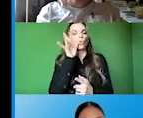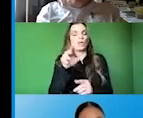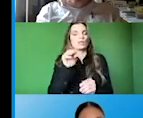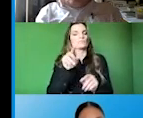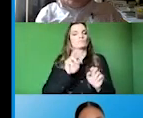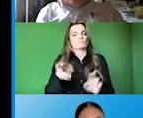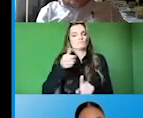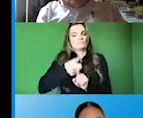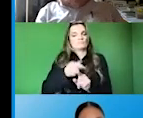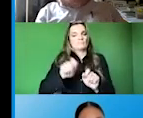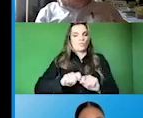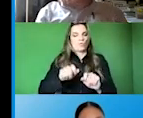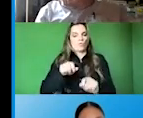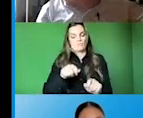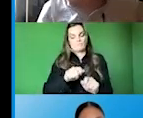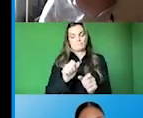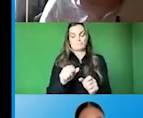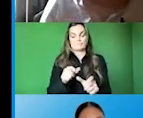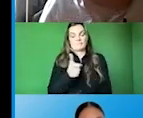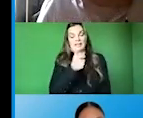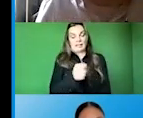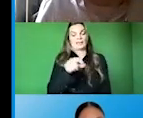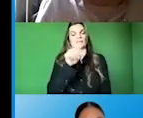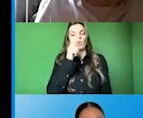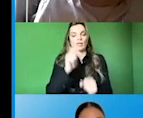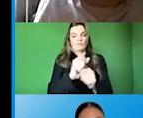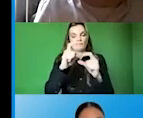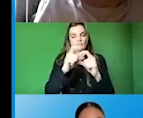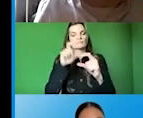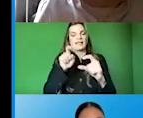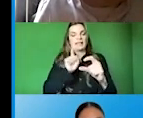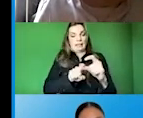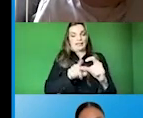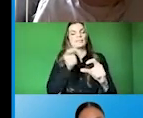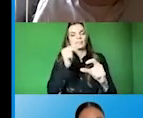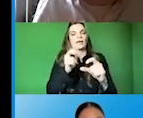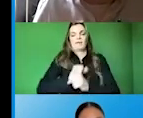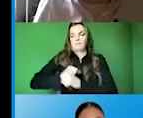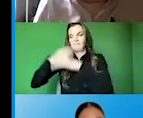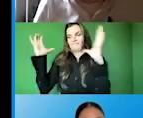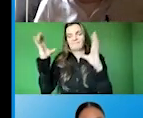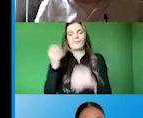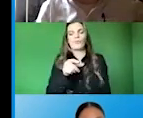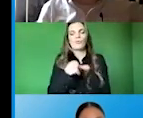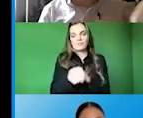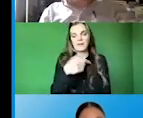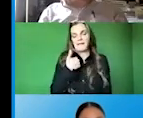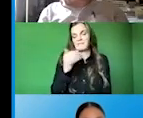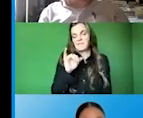website when prompted or by clicking the link that I believe Laura is putting in the chat to the link tree. We also have our